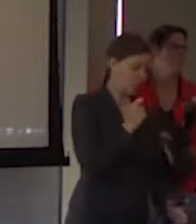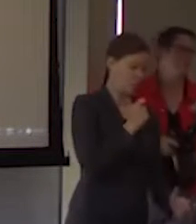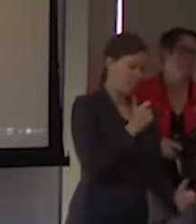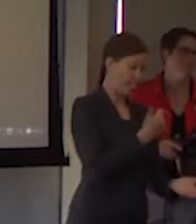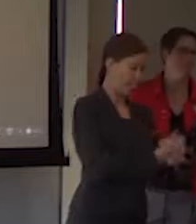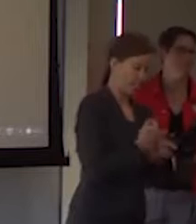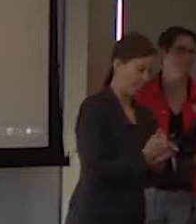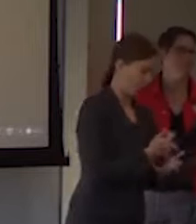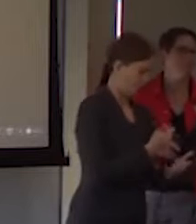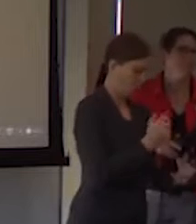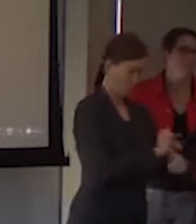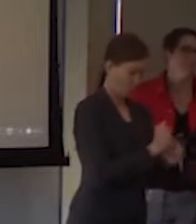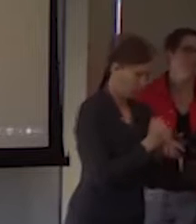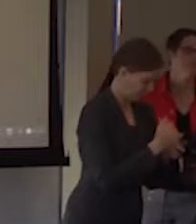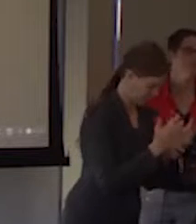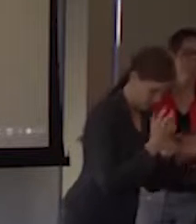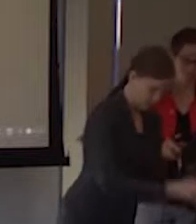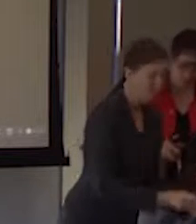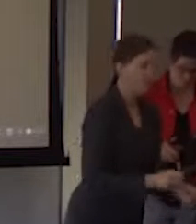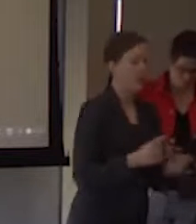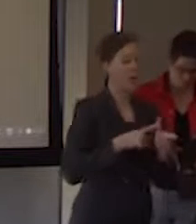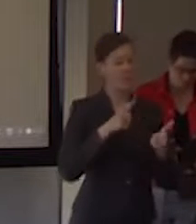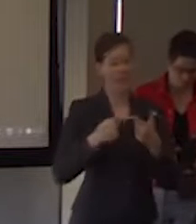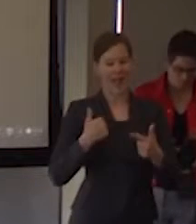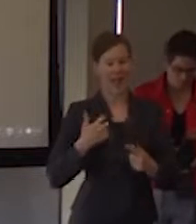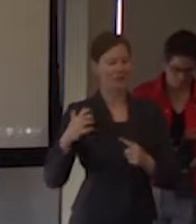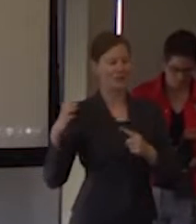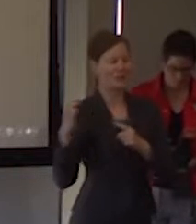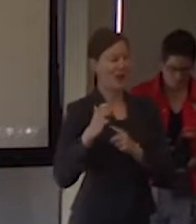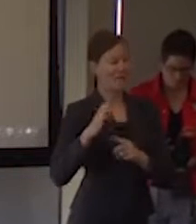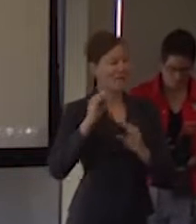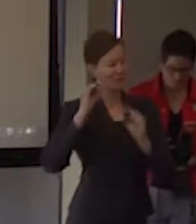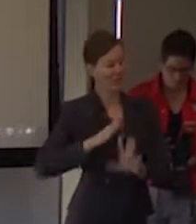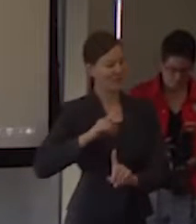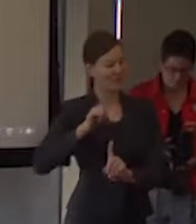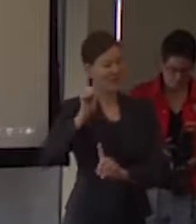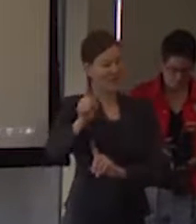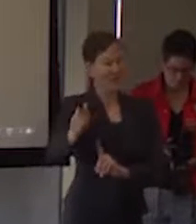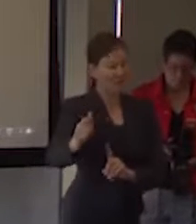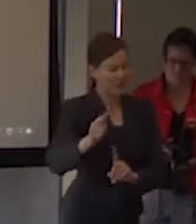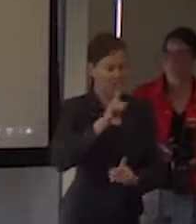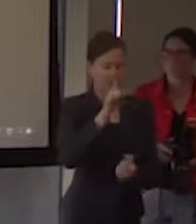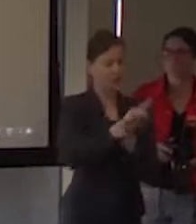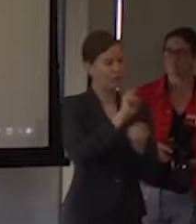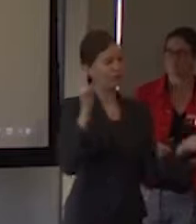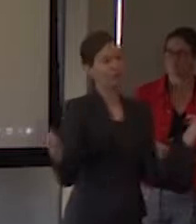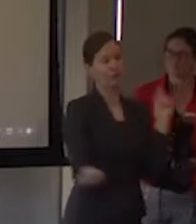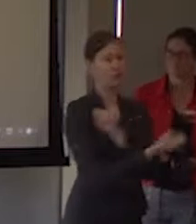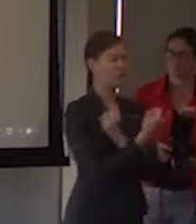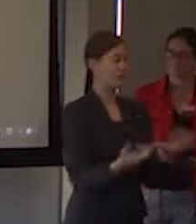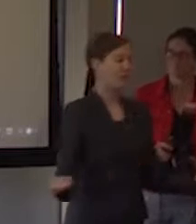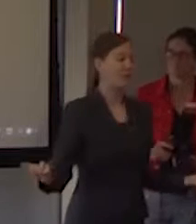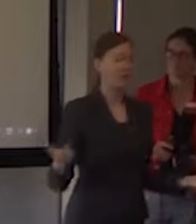But then I hit some amazing champion professors who really changed everything. Last year, at this time